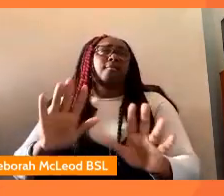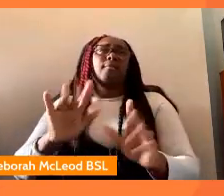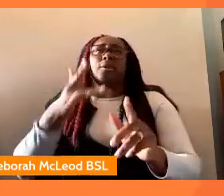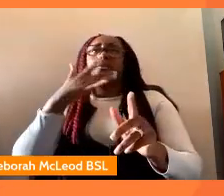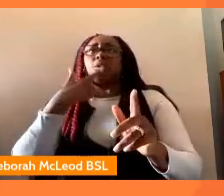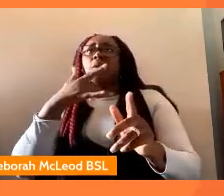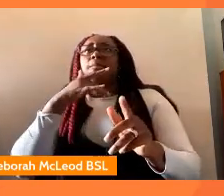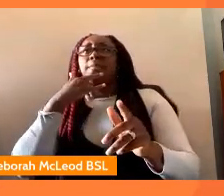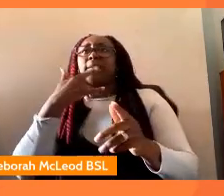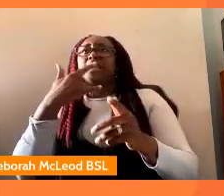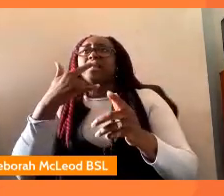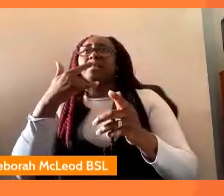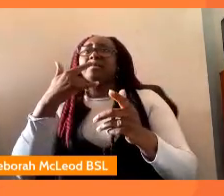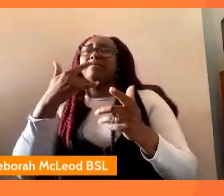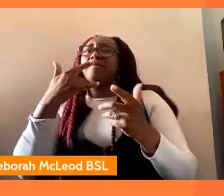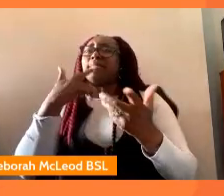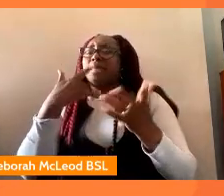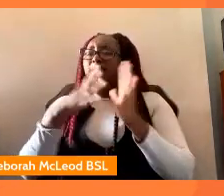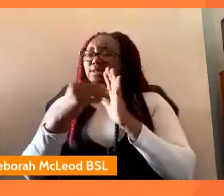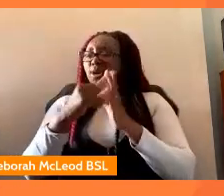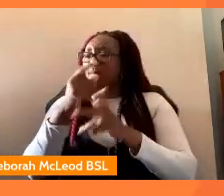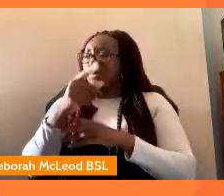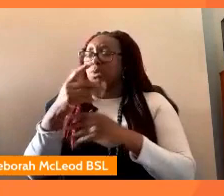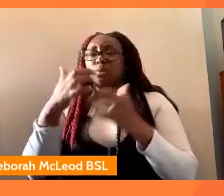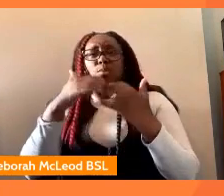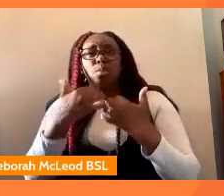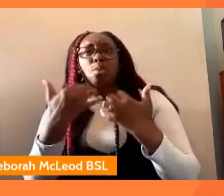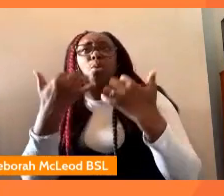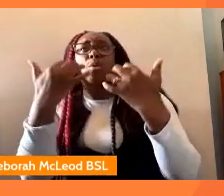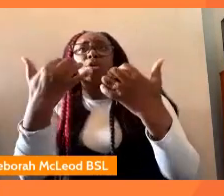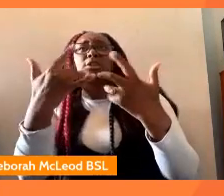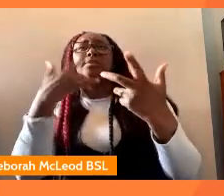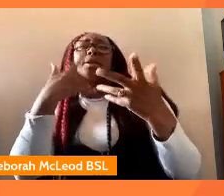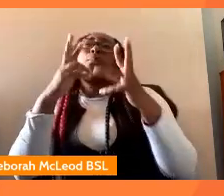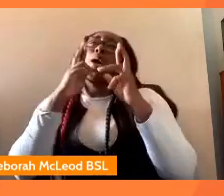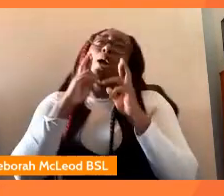Where we are paying a Corporation to hope we get the right access to